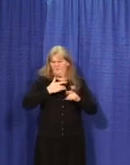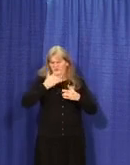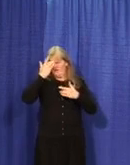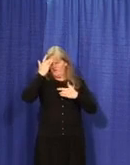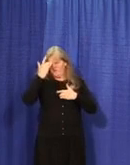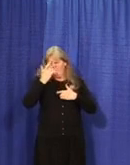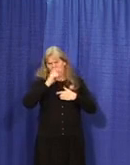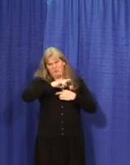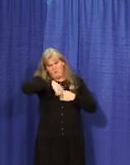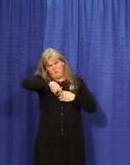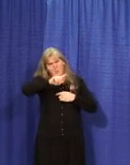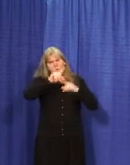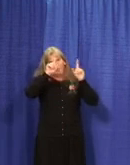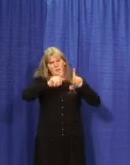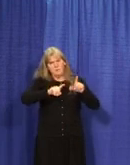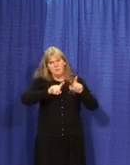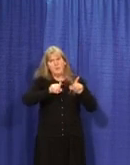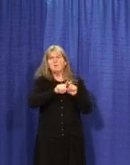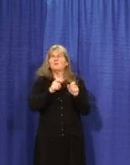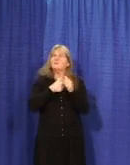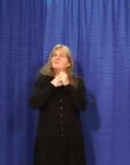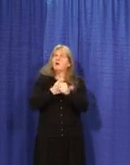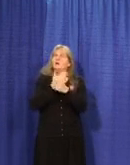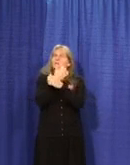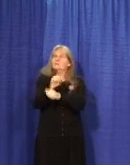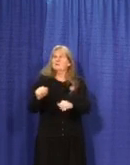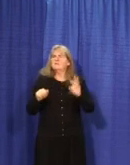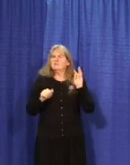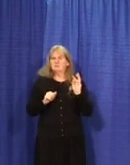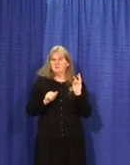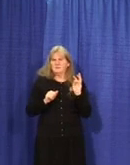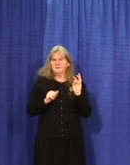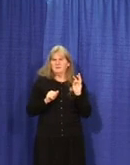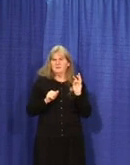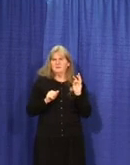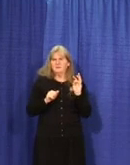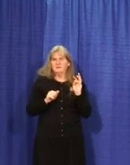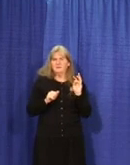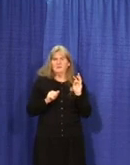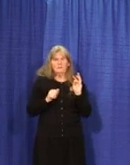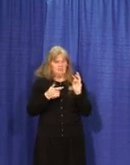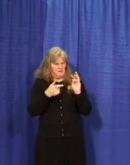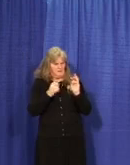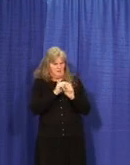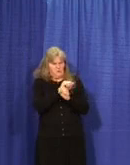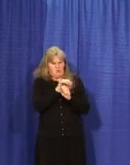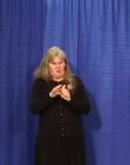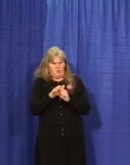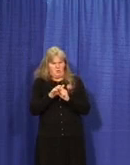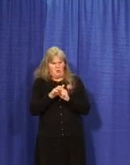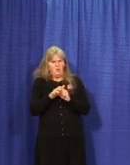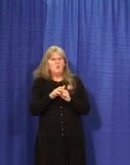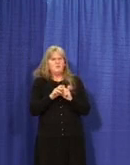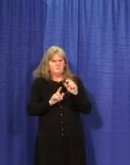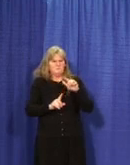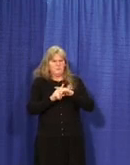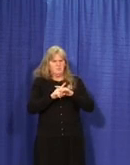And follow the Safe Six. When we see, after such a long time, COVID back in the territory, it is natural to be